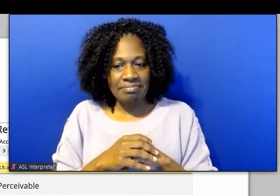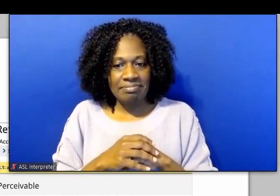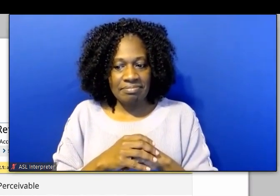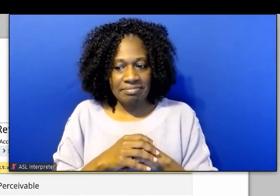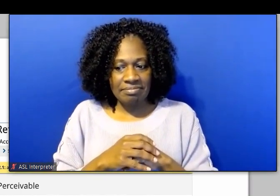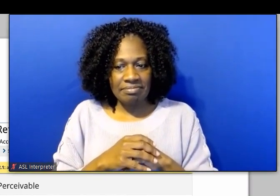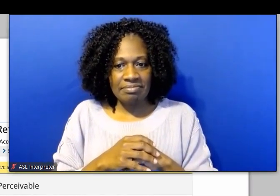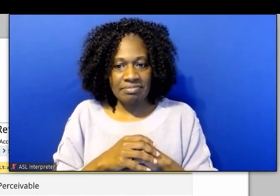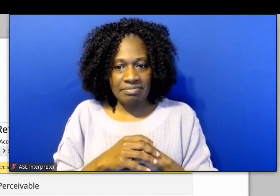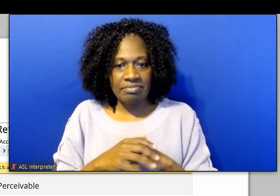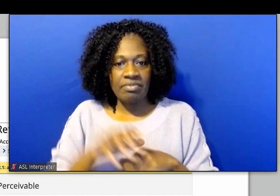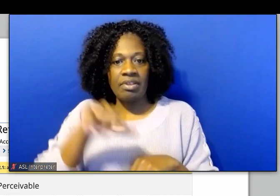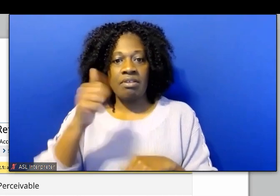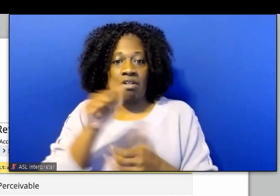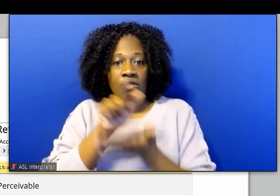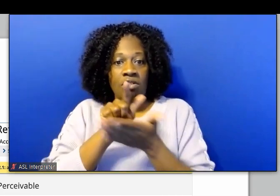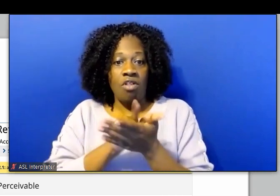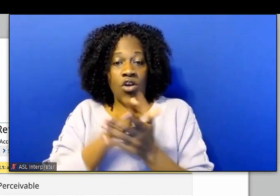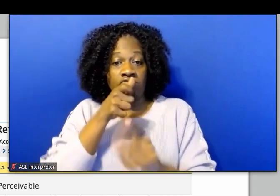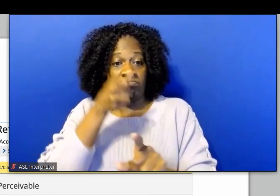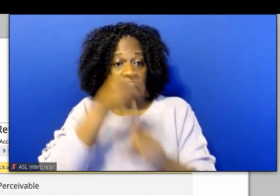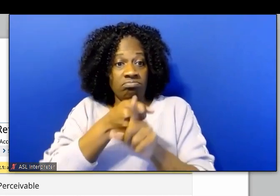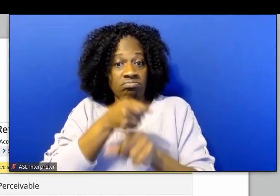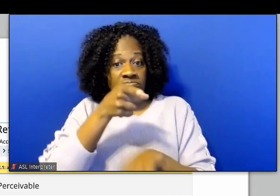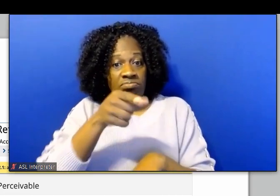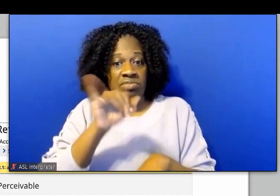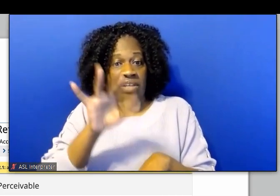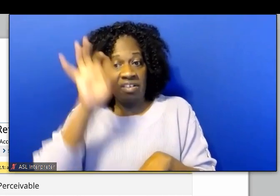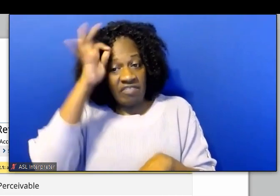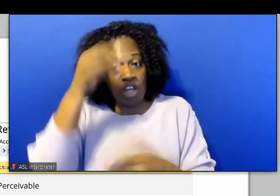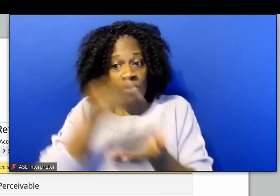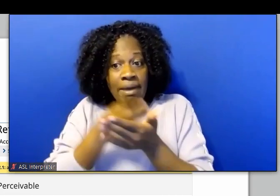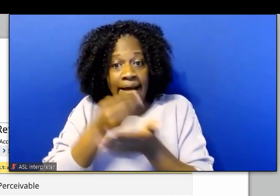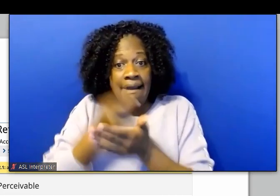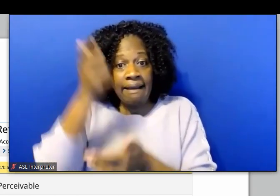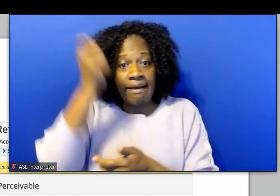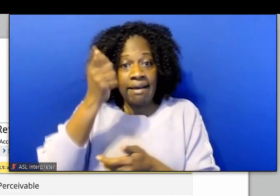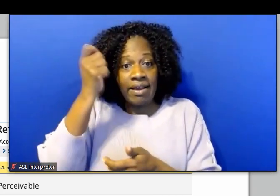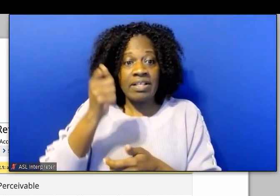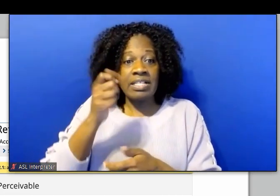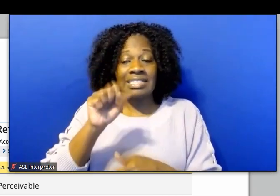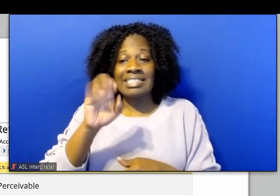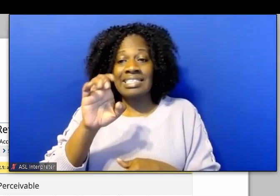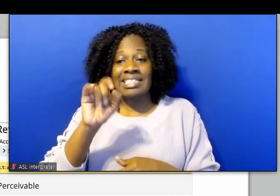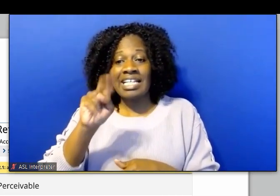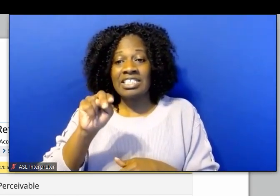Another law that impacts this if you get federal funding: Section 508 of the Rehab Act